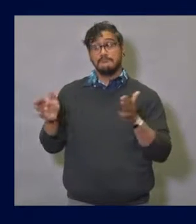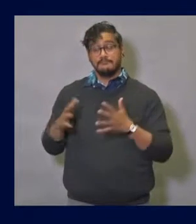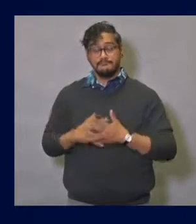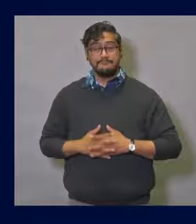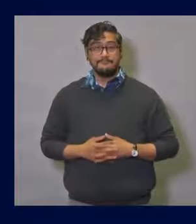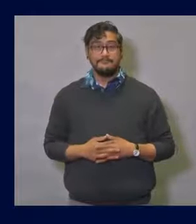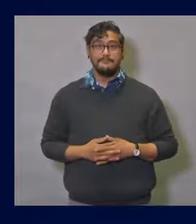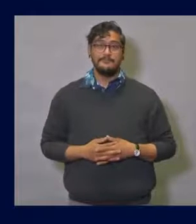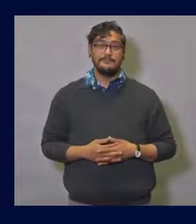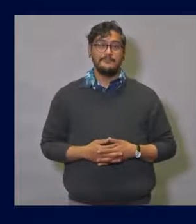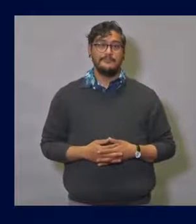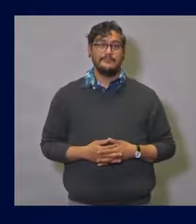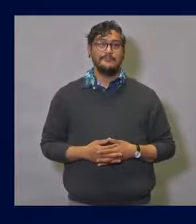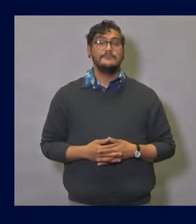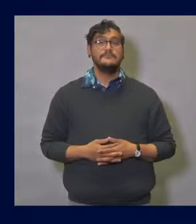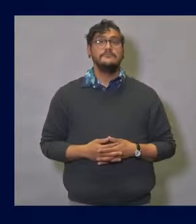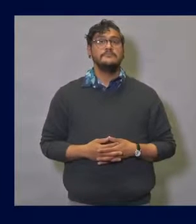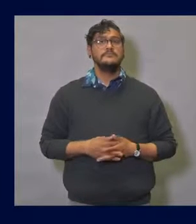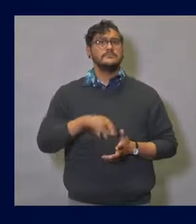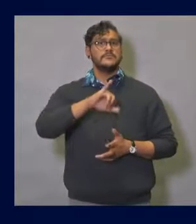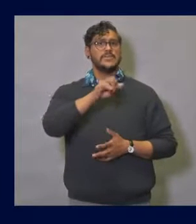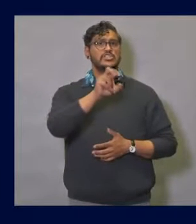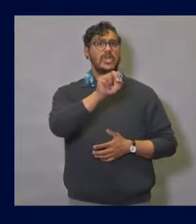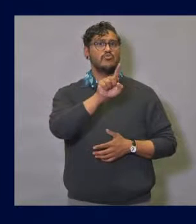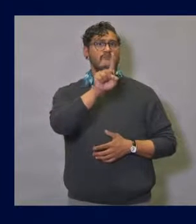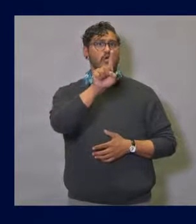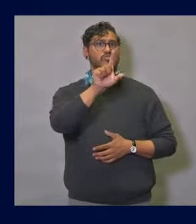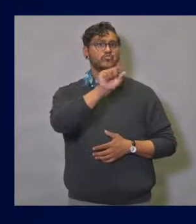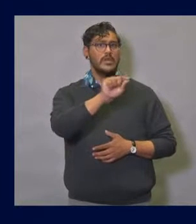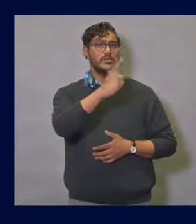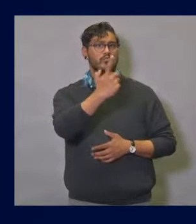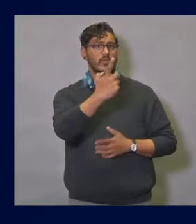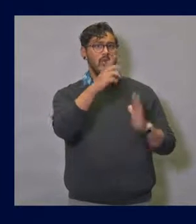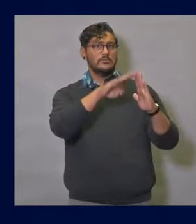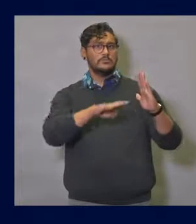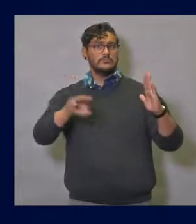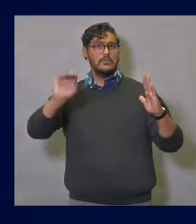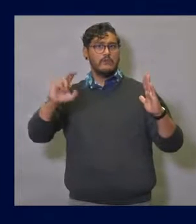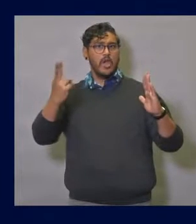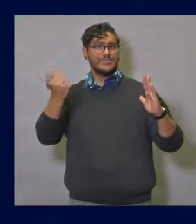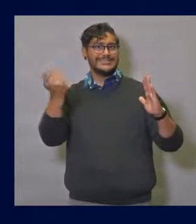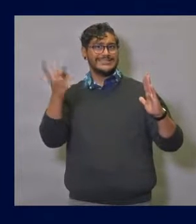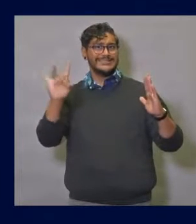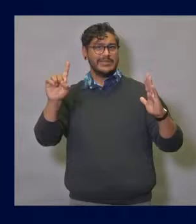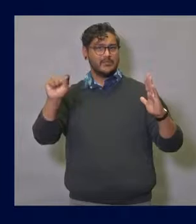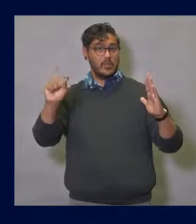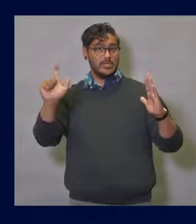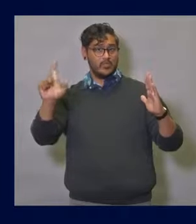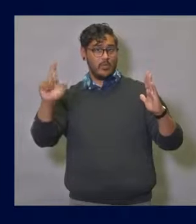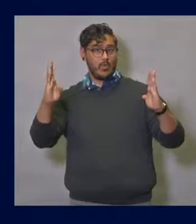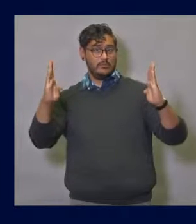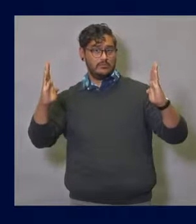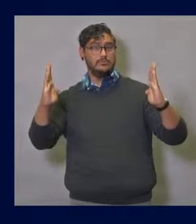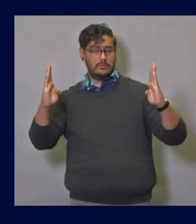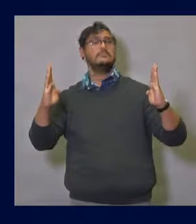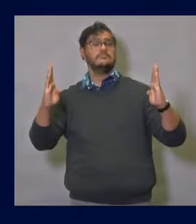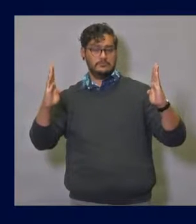HOSPITALIZATIONS, AND DEATHS.